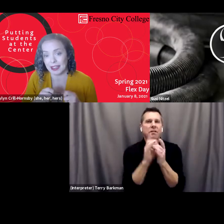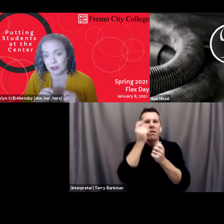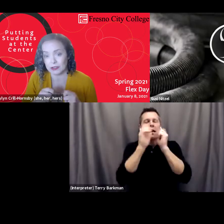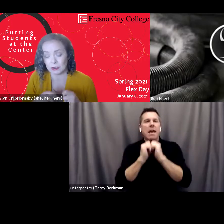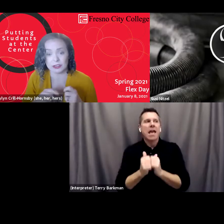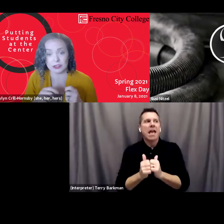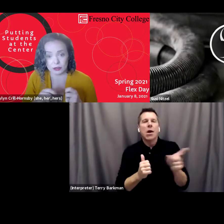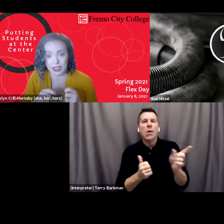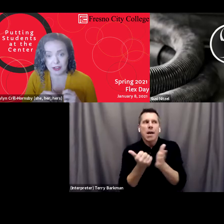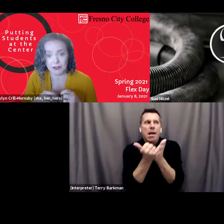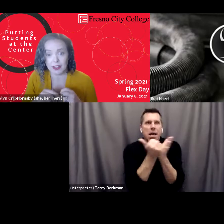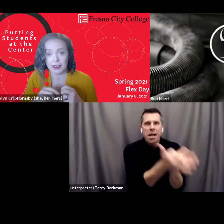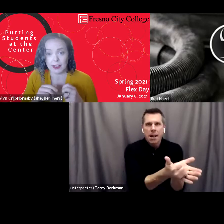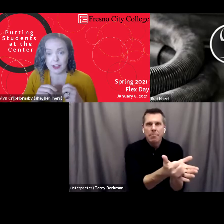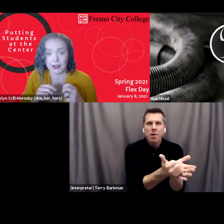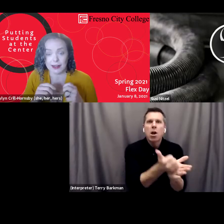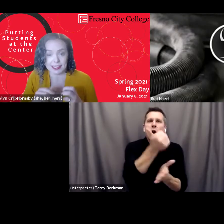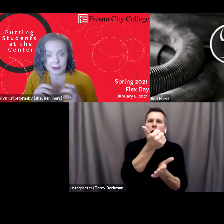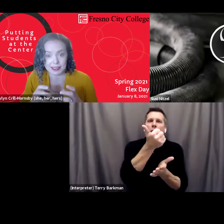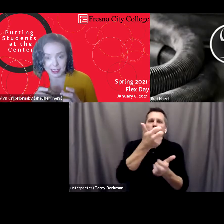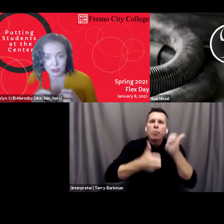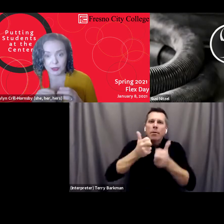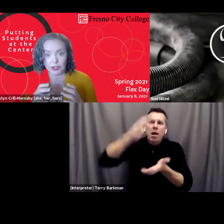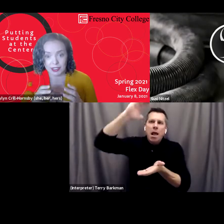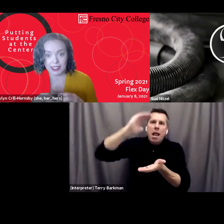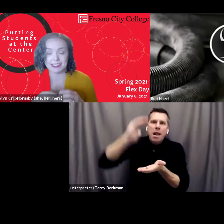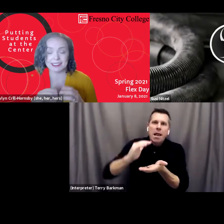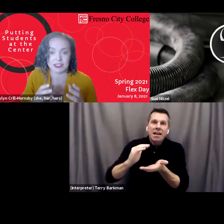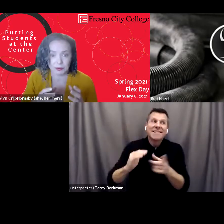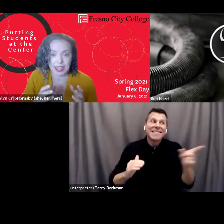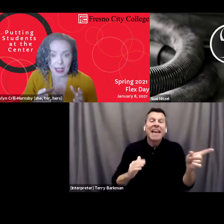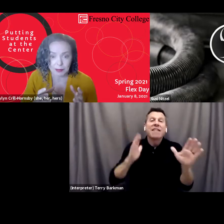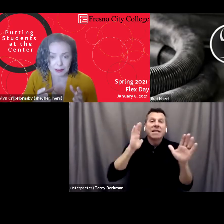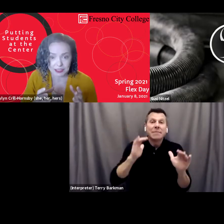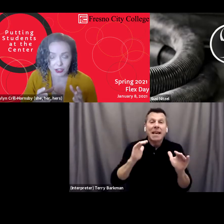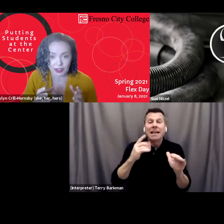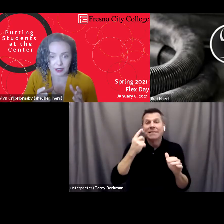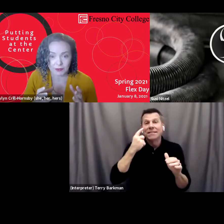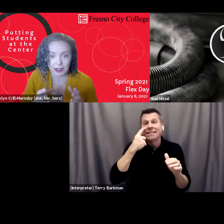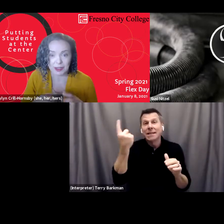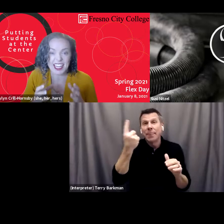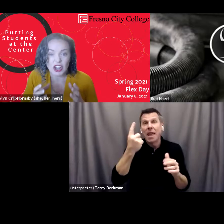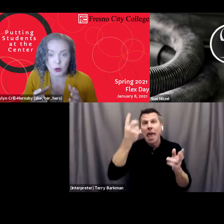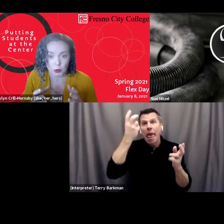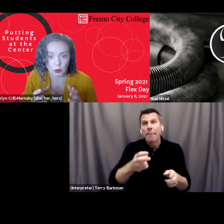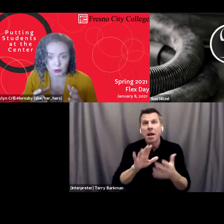handled, so that students have an expectation when they're in a class that if something happens in an online environment, they know